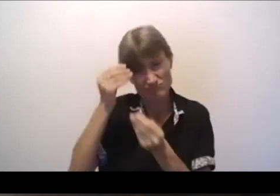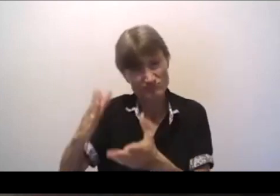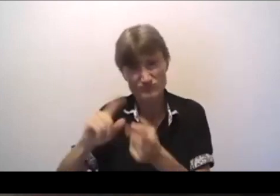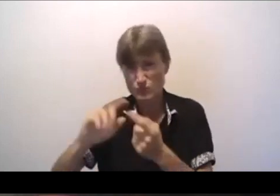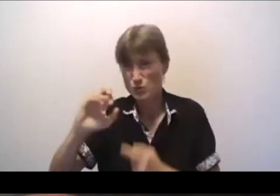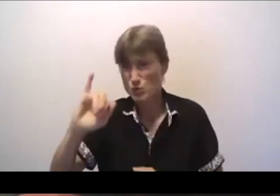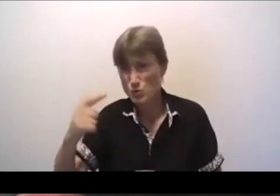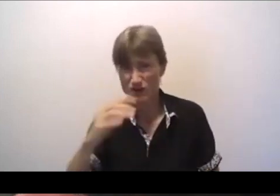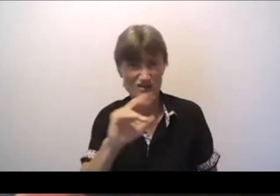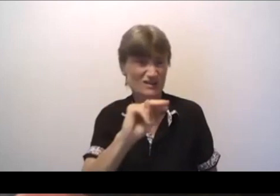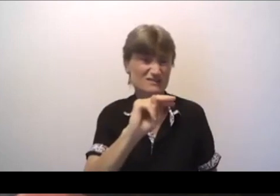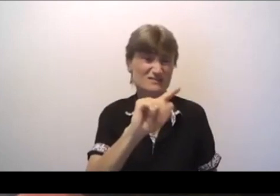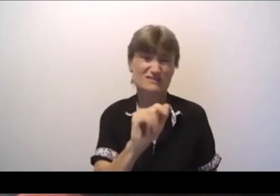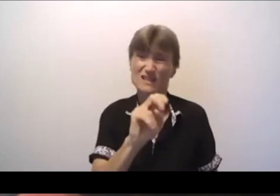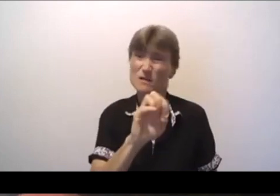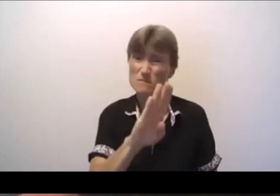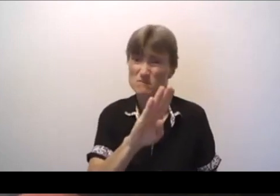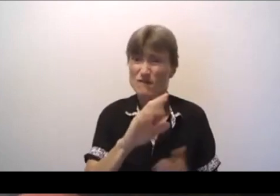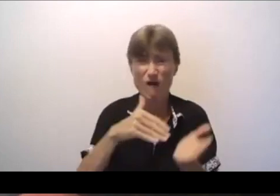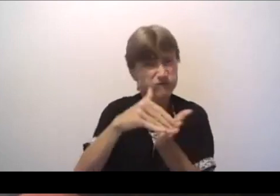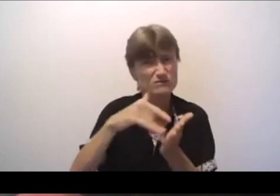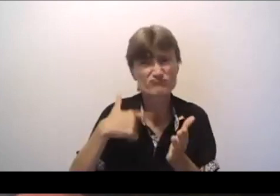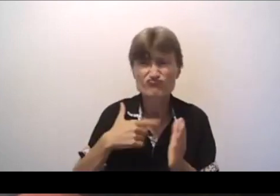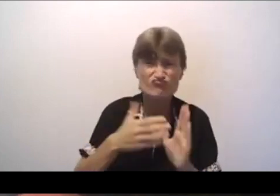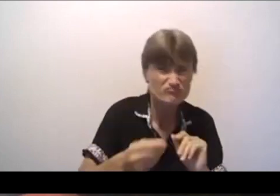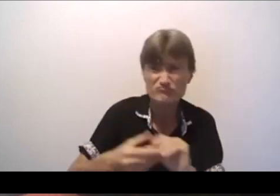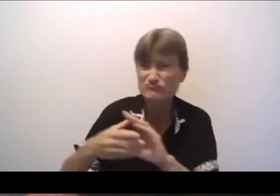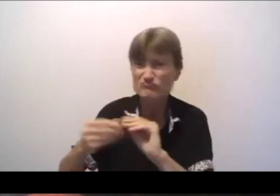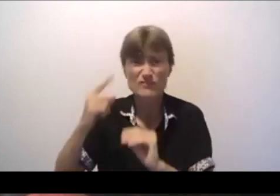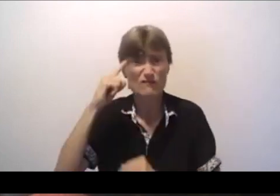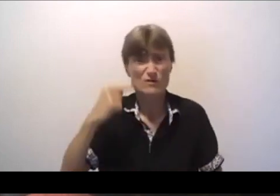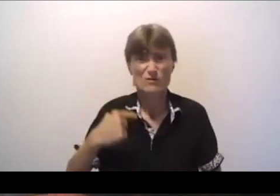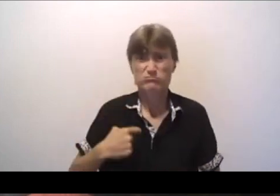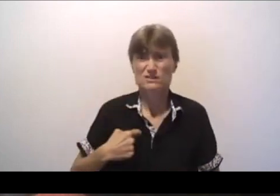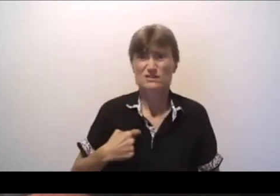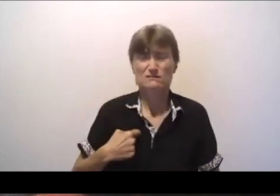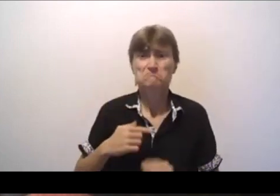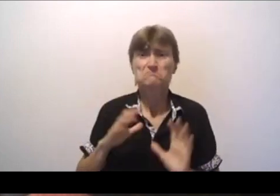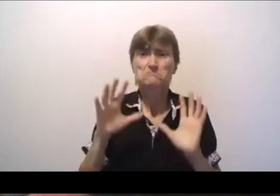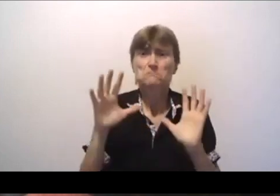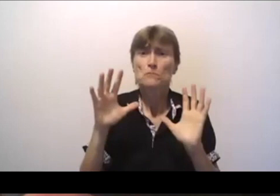for me the um the details are going to be left to government to sort out